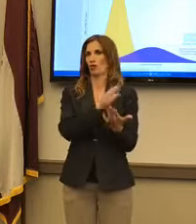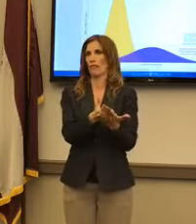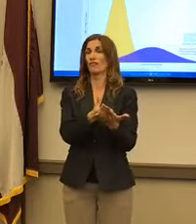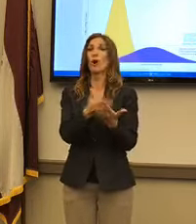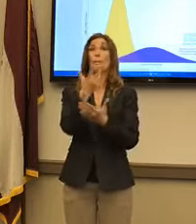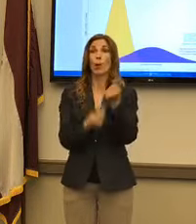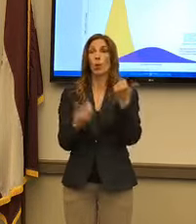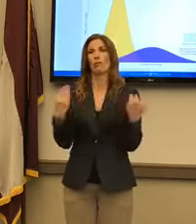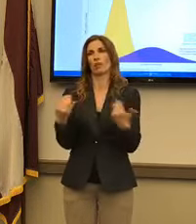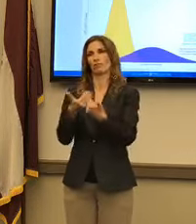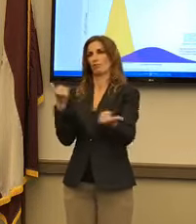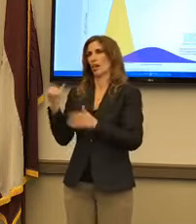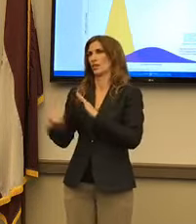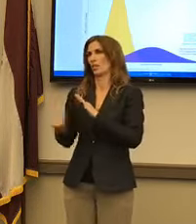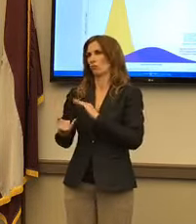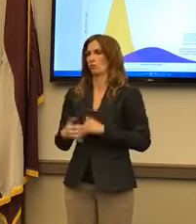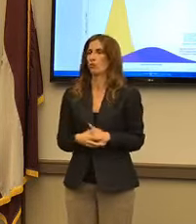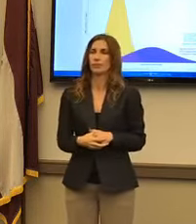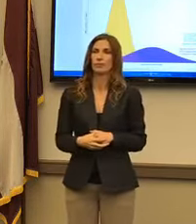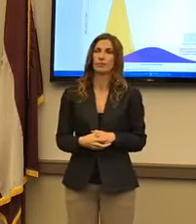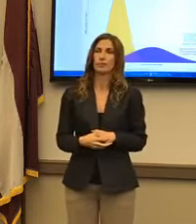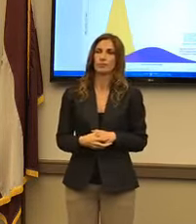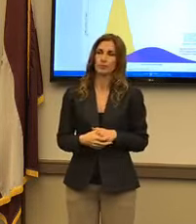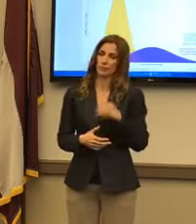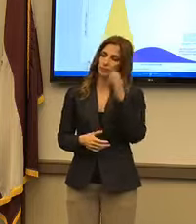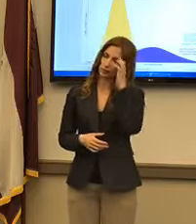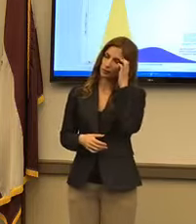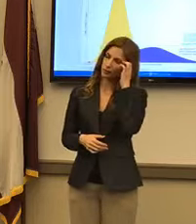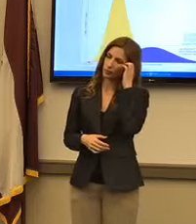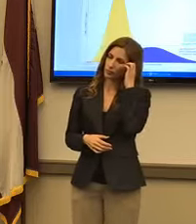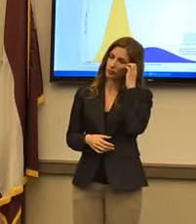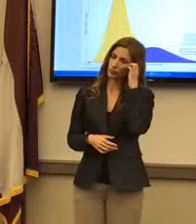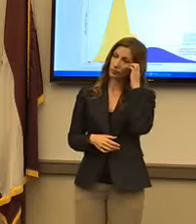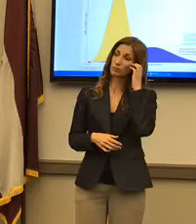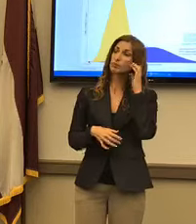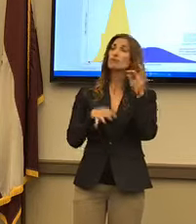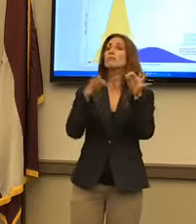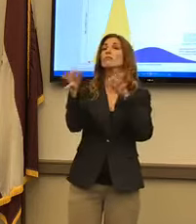in isolation to give you an update on the overall situation at the